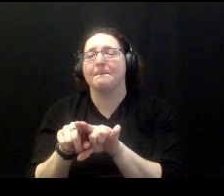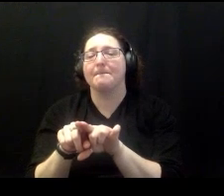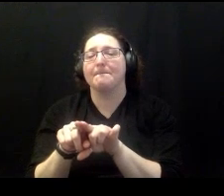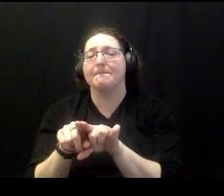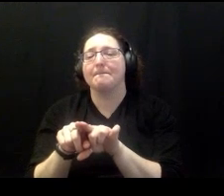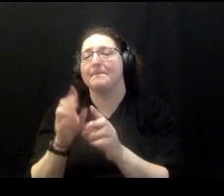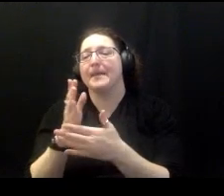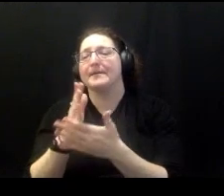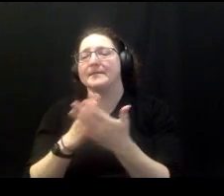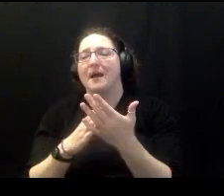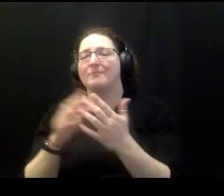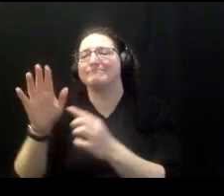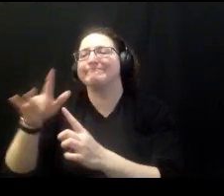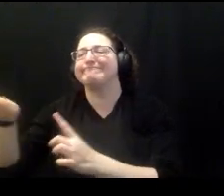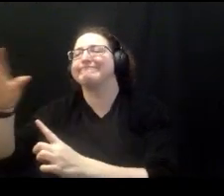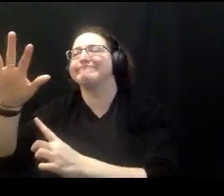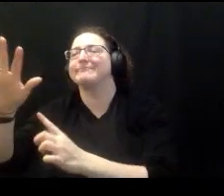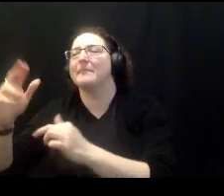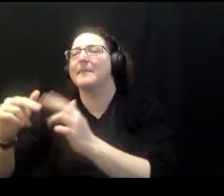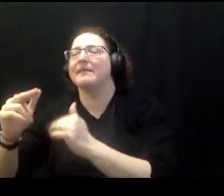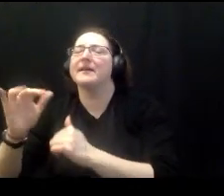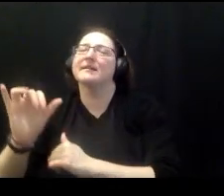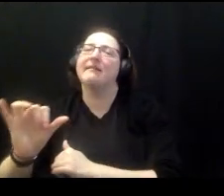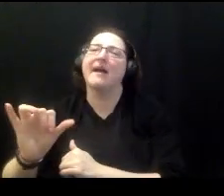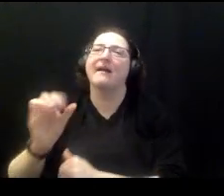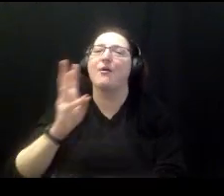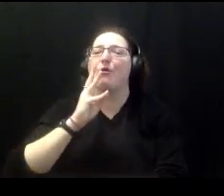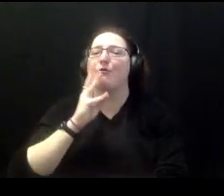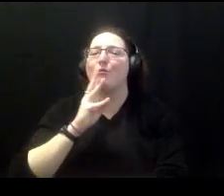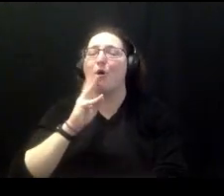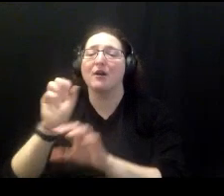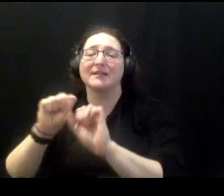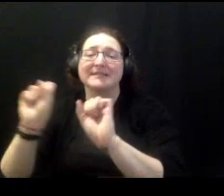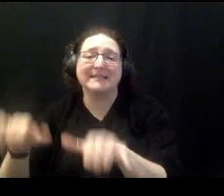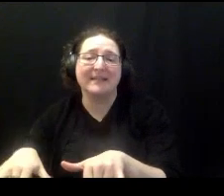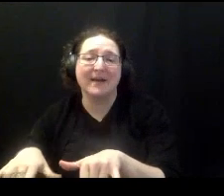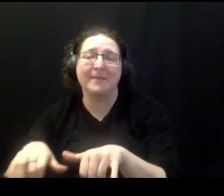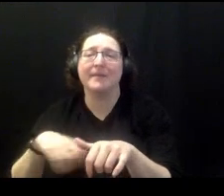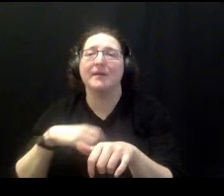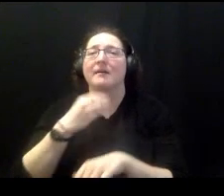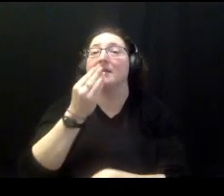peripheral infrastructure, like drinking water systems and food supply infrastructure that play